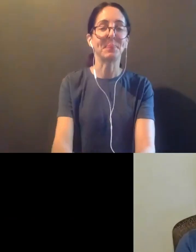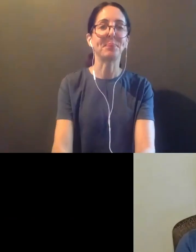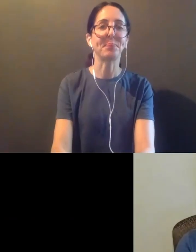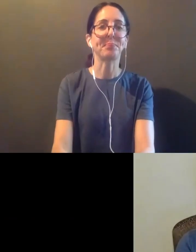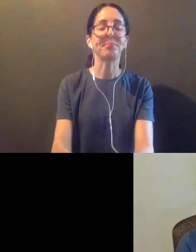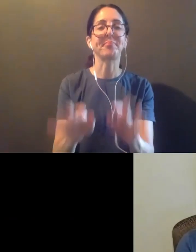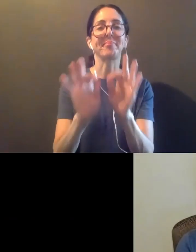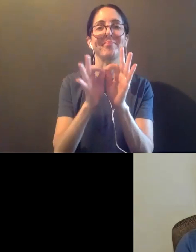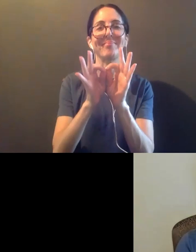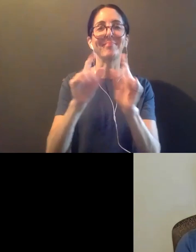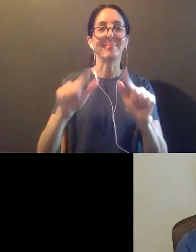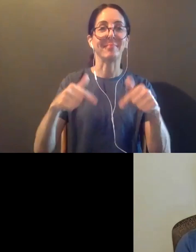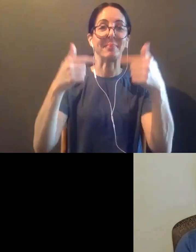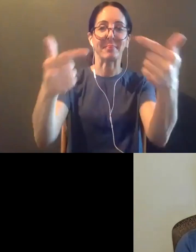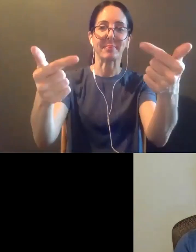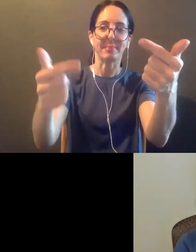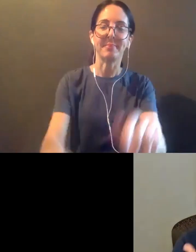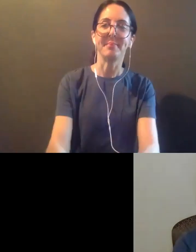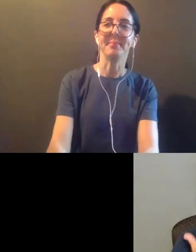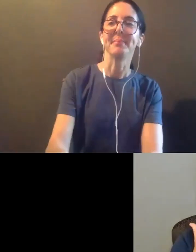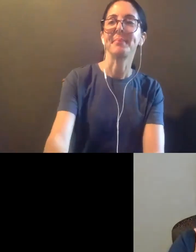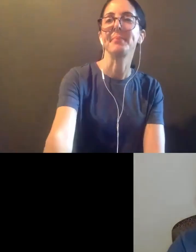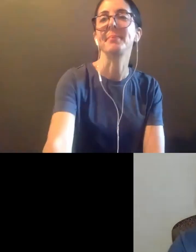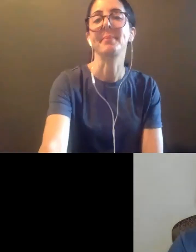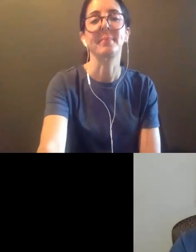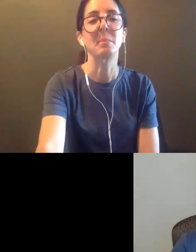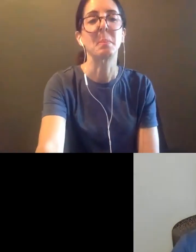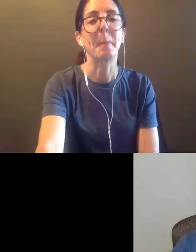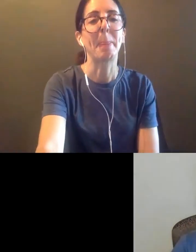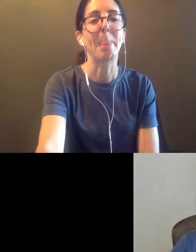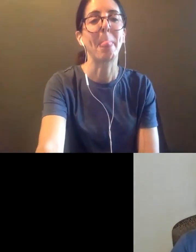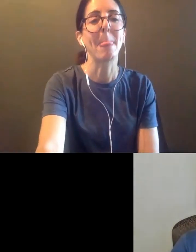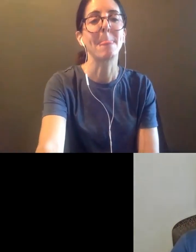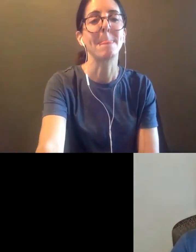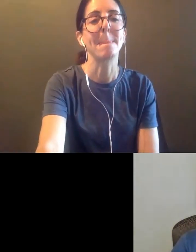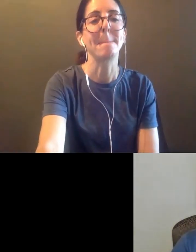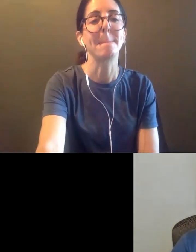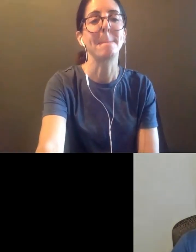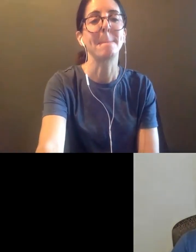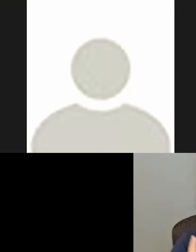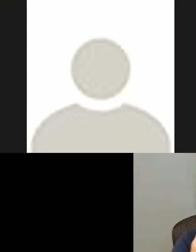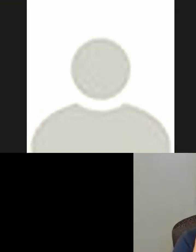One piece that I would say we actually did quite well in this last year of the pandemic.